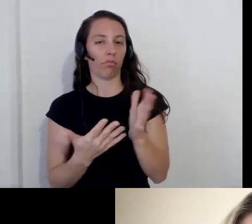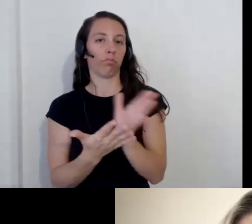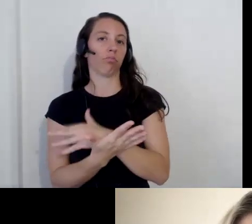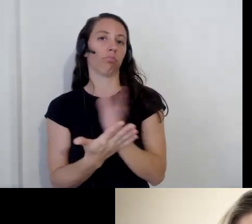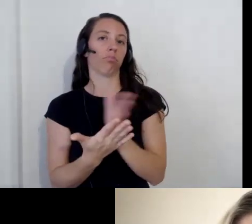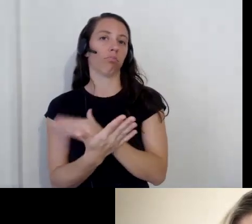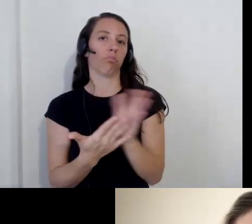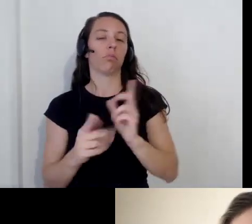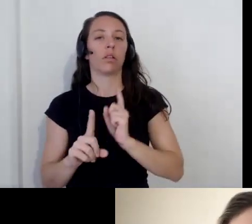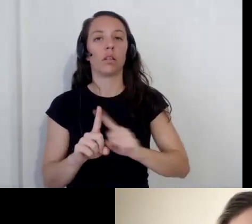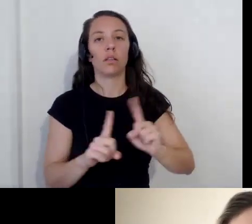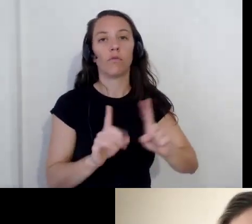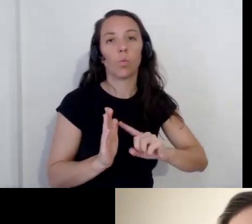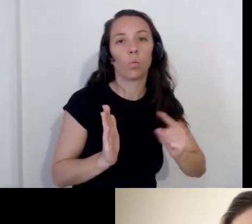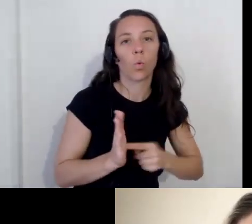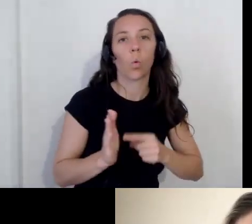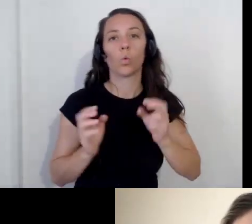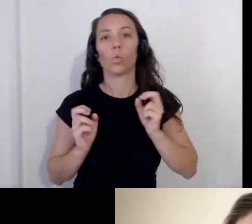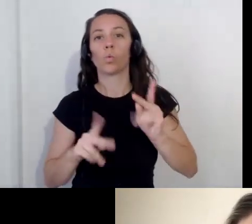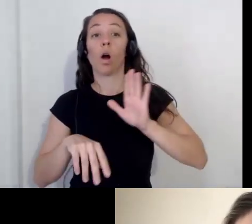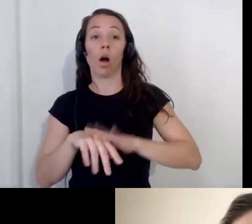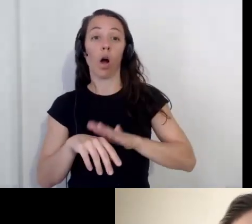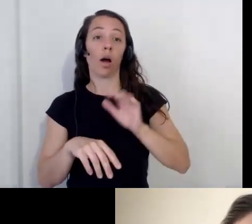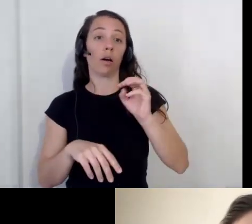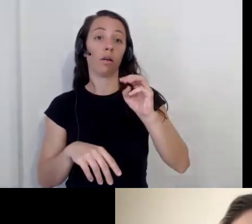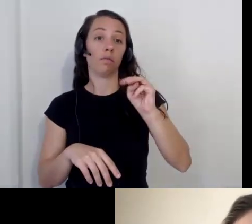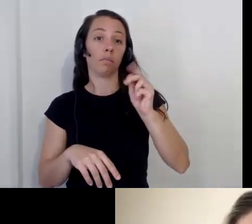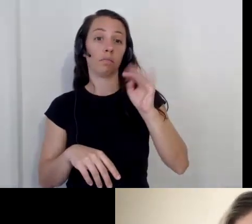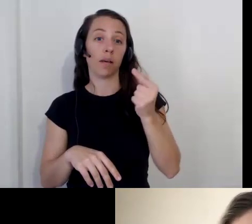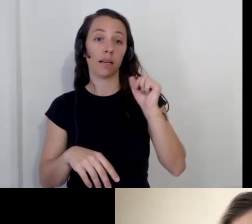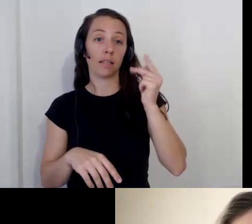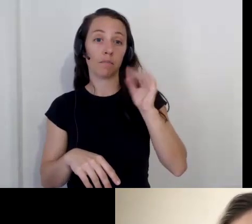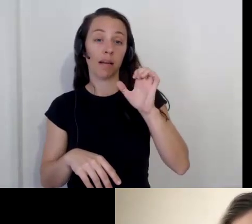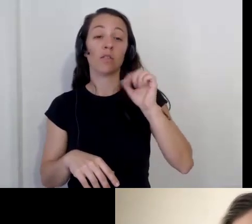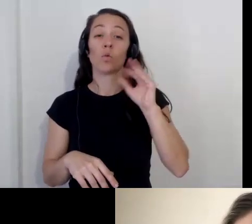We are consistently trying to connect with as many different employers as